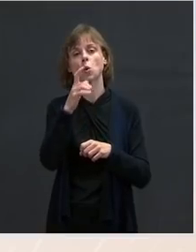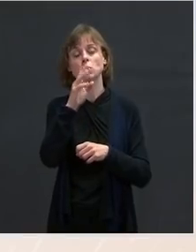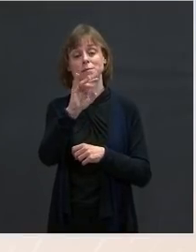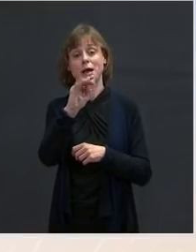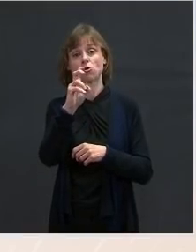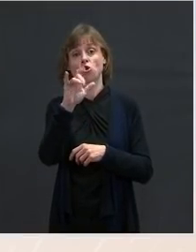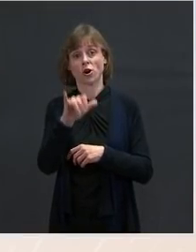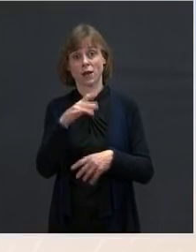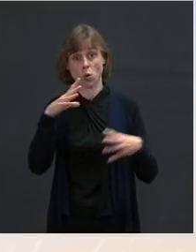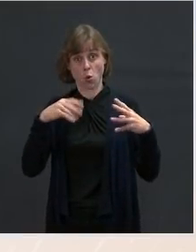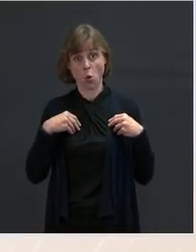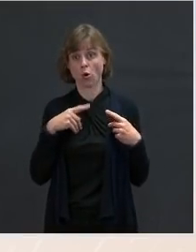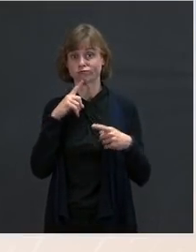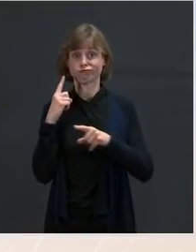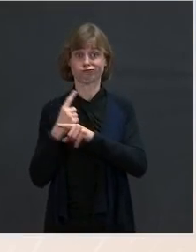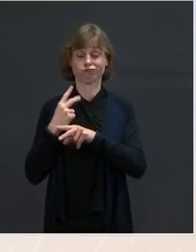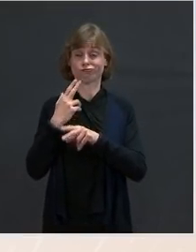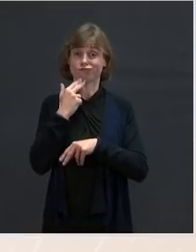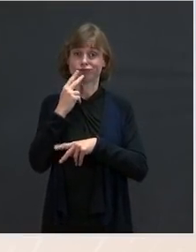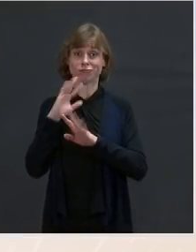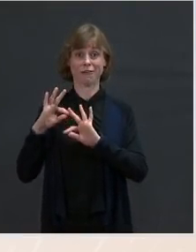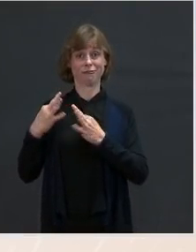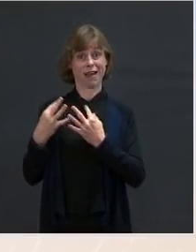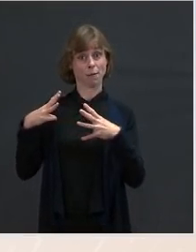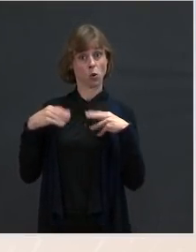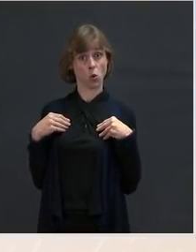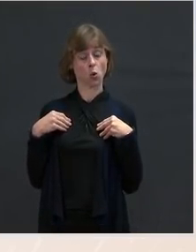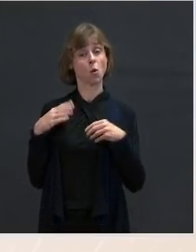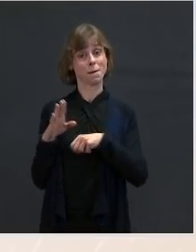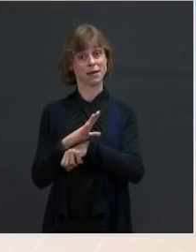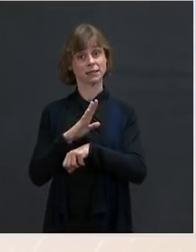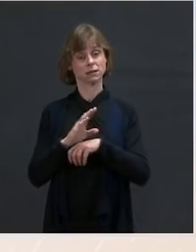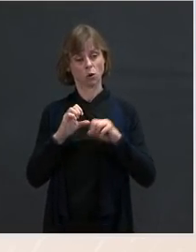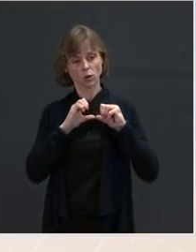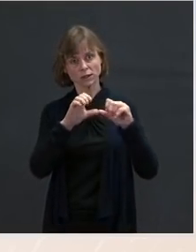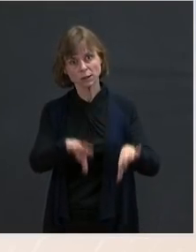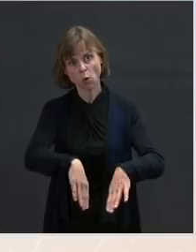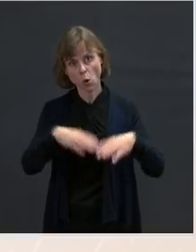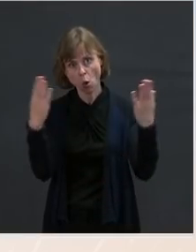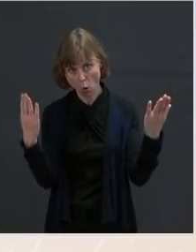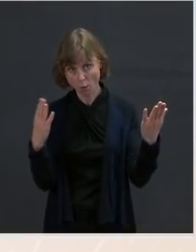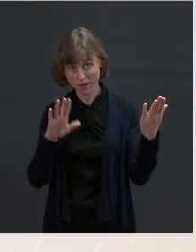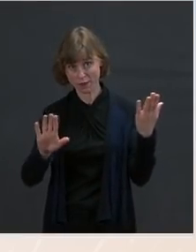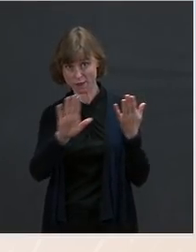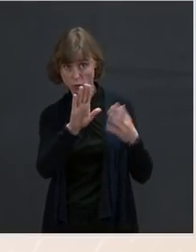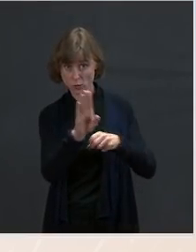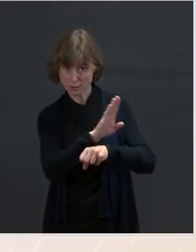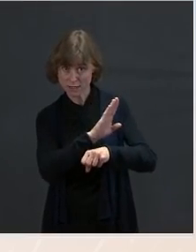get the help they need to keep their doors open and keep workers on payroll. Ninety-eight percent of companies